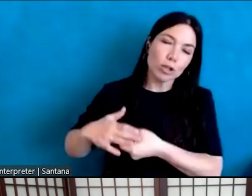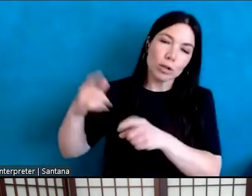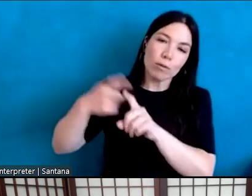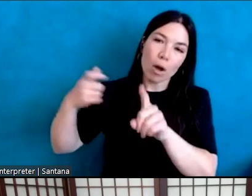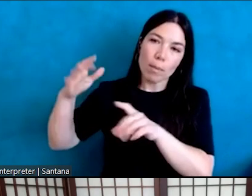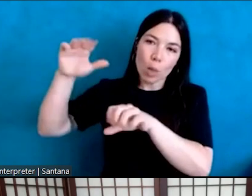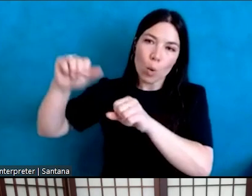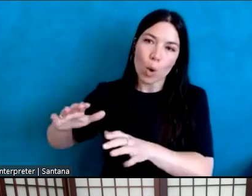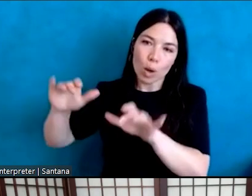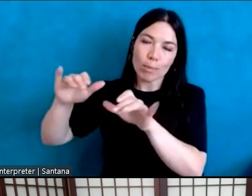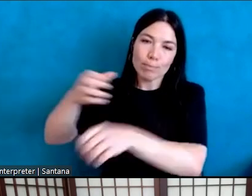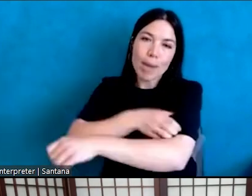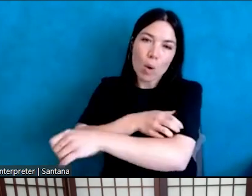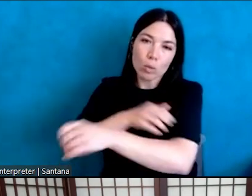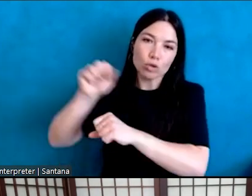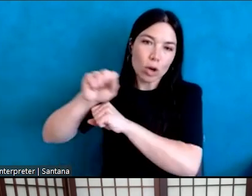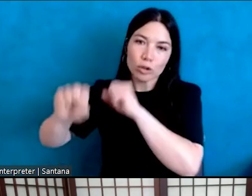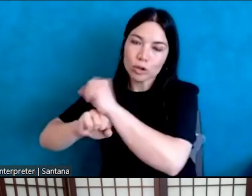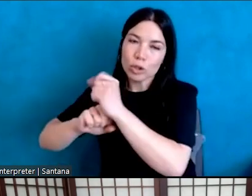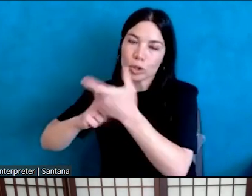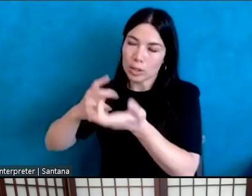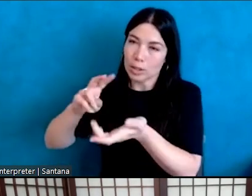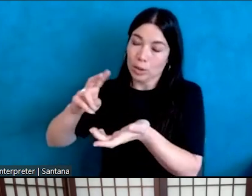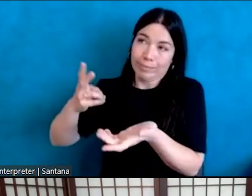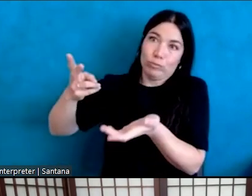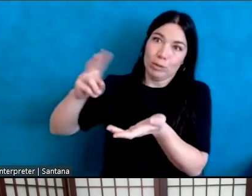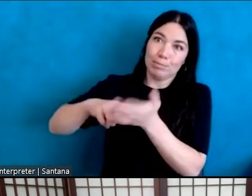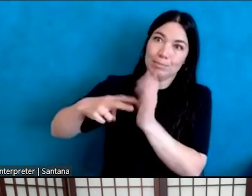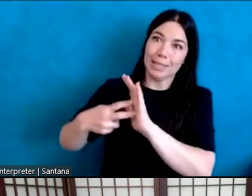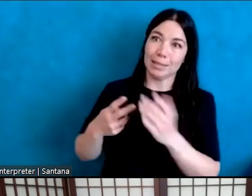community and so many others to lose access to our languages in the first place.